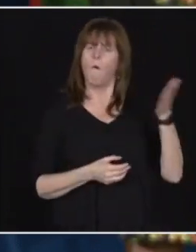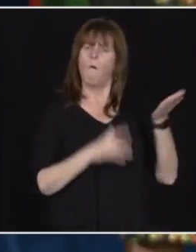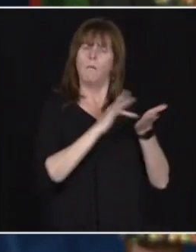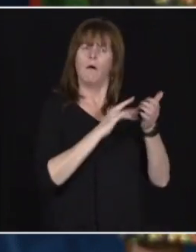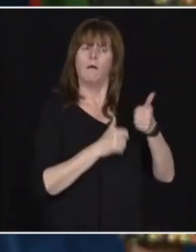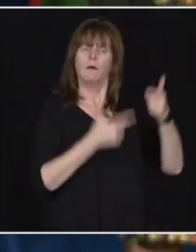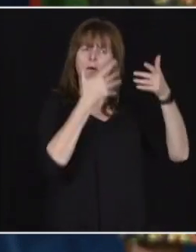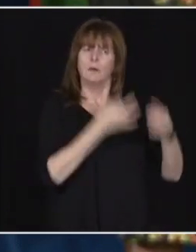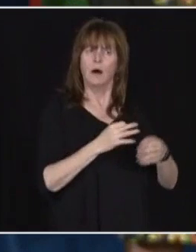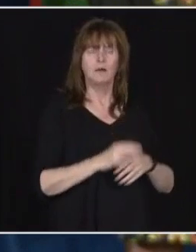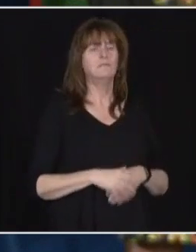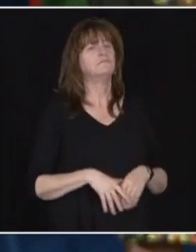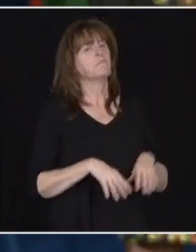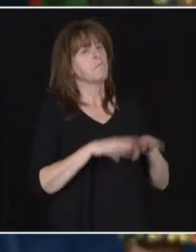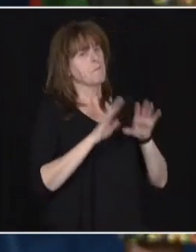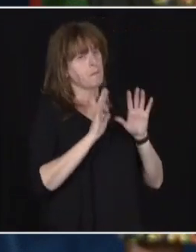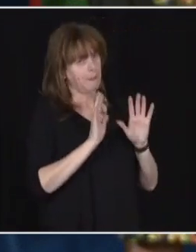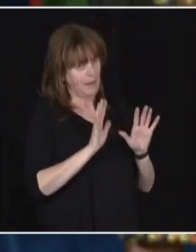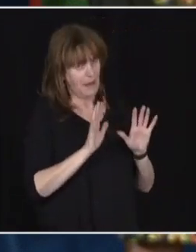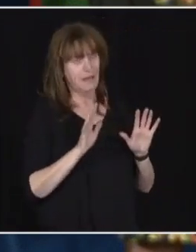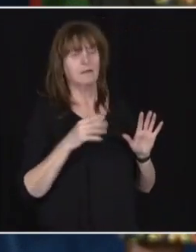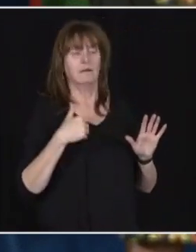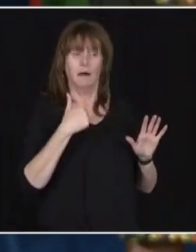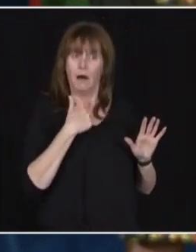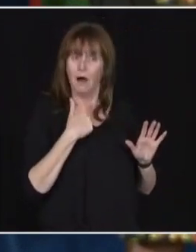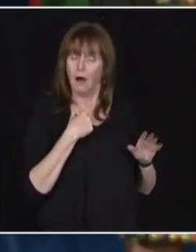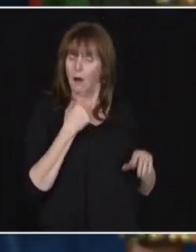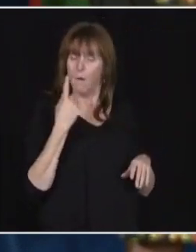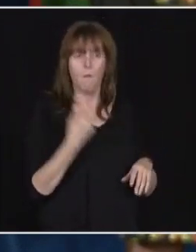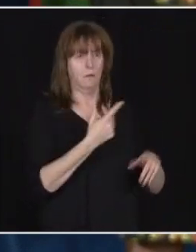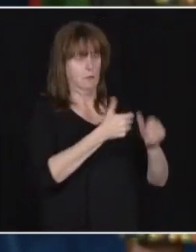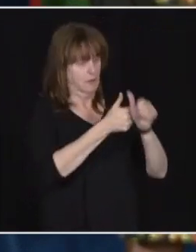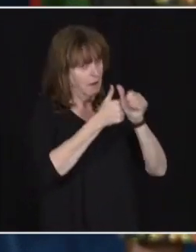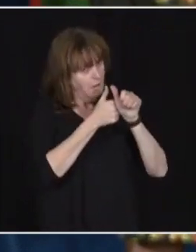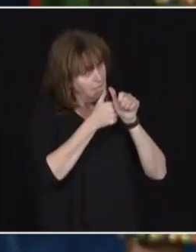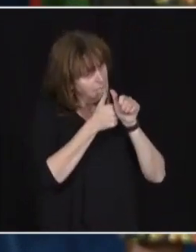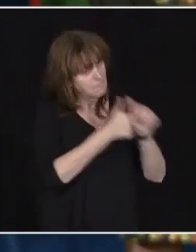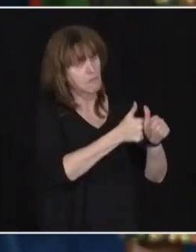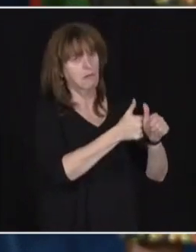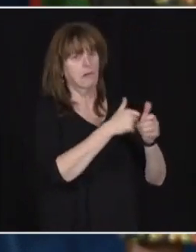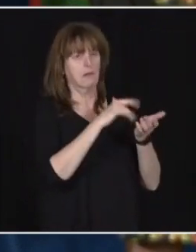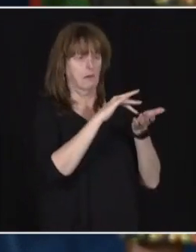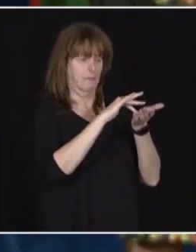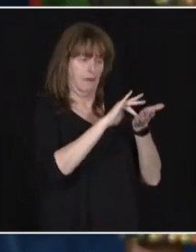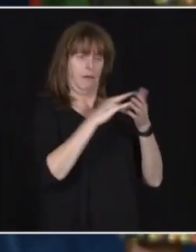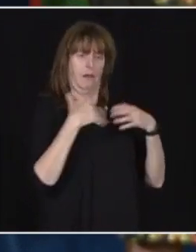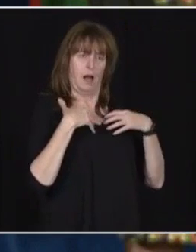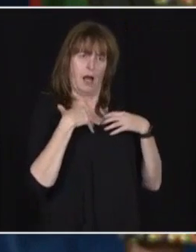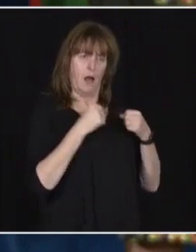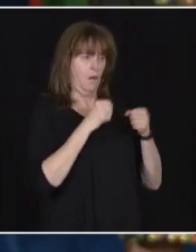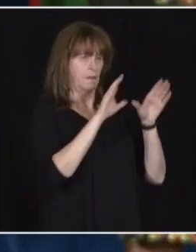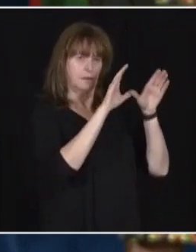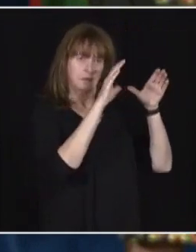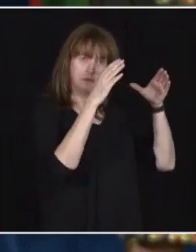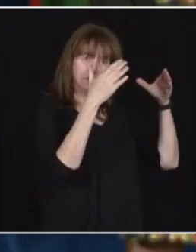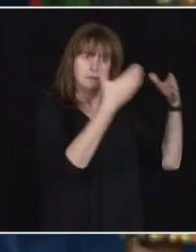We always follow the advice from the health team before we move forward into there's always proposals but these are strictly guidelines that